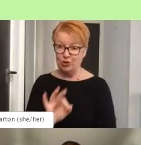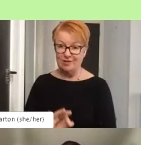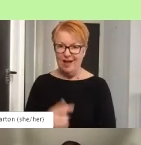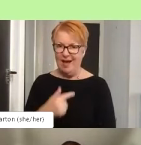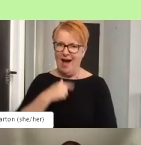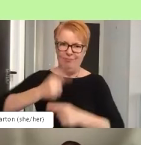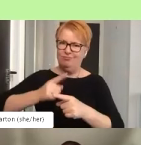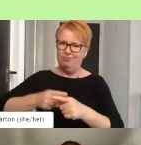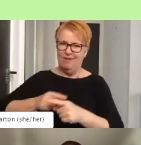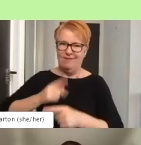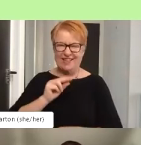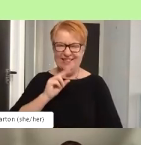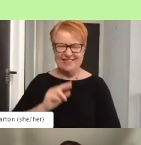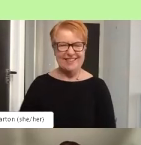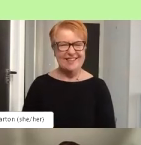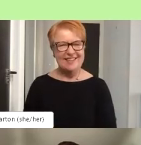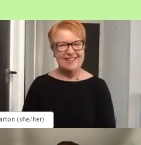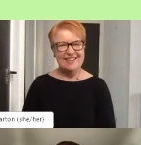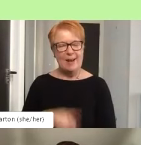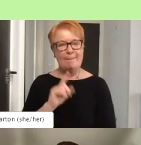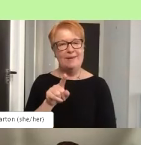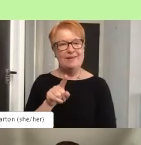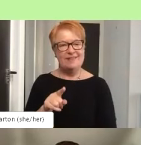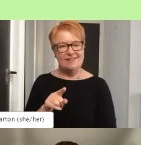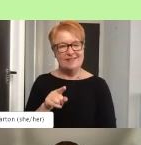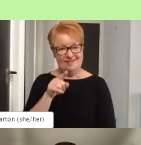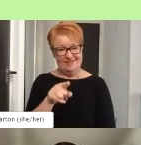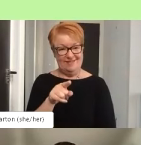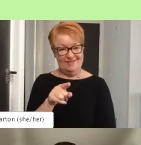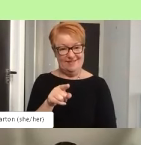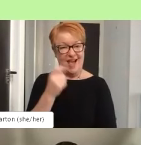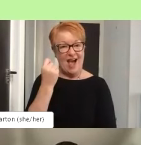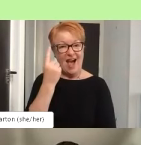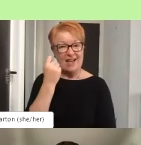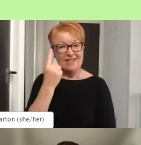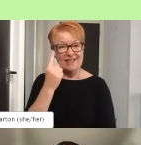But my whole idea in the beginning and a lot of people thought I was just